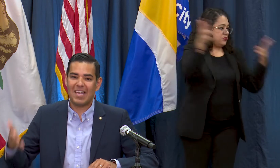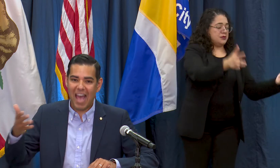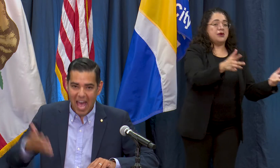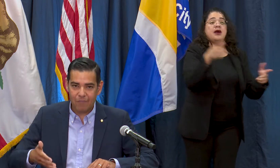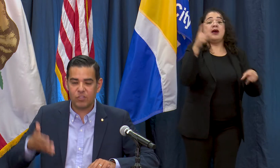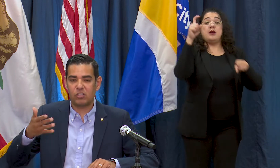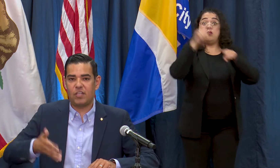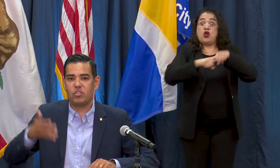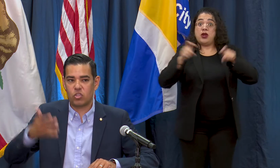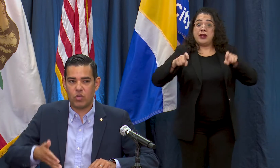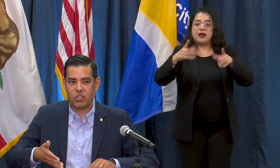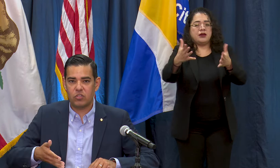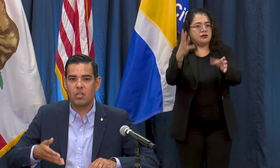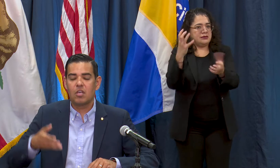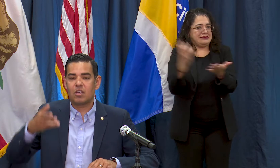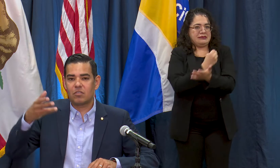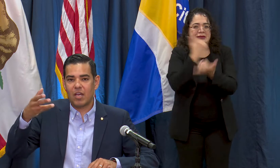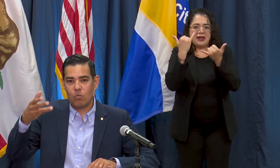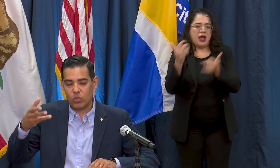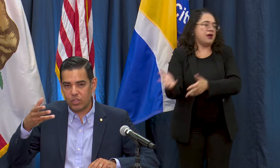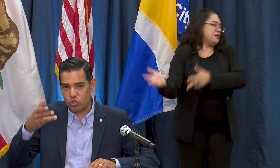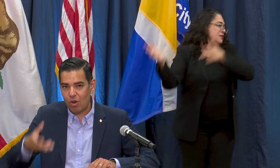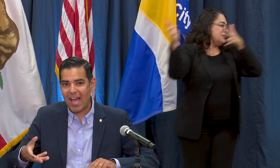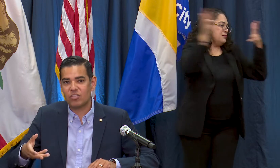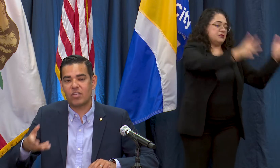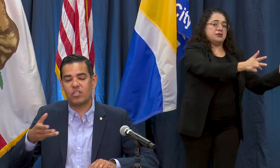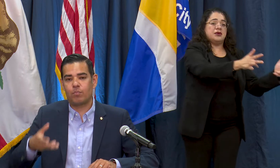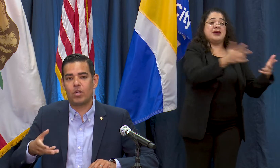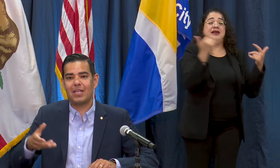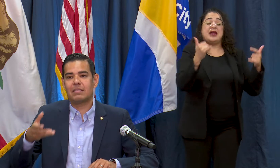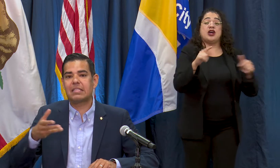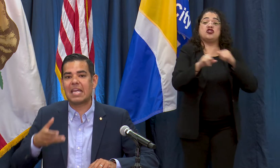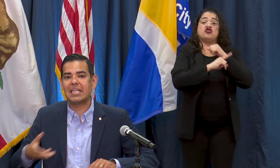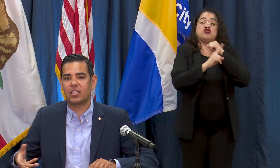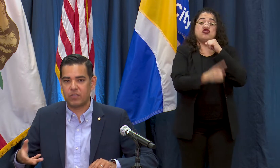have to clean the streets because the trash and the debris is getting into